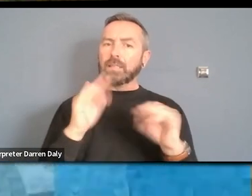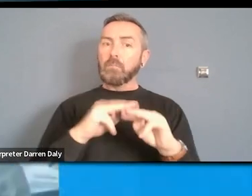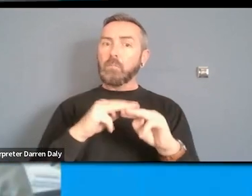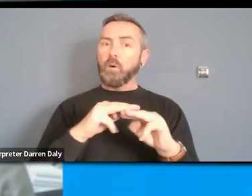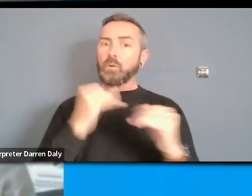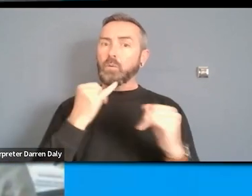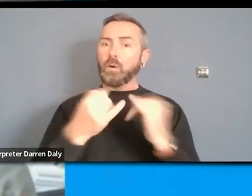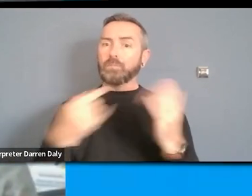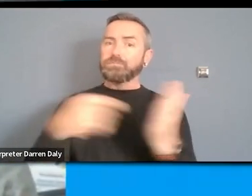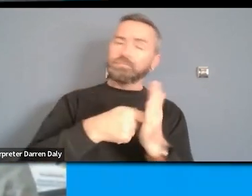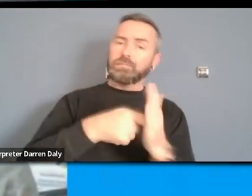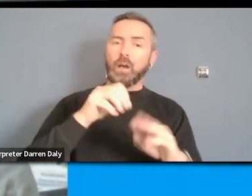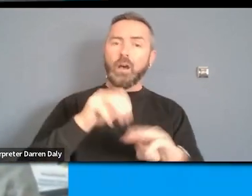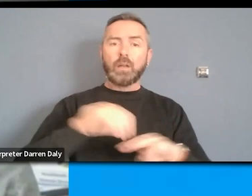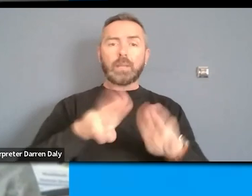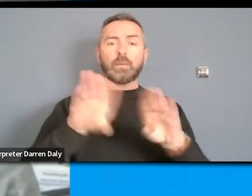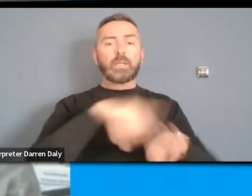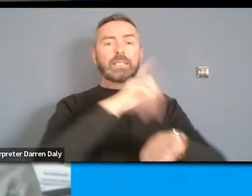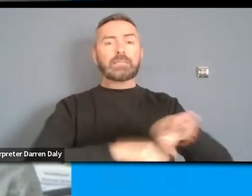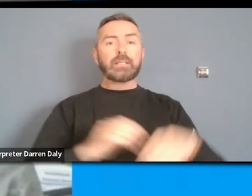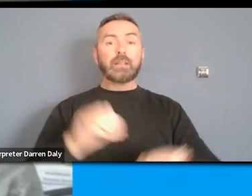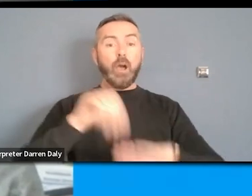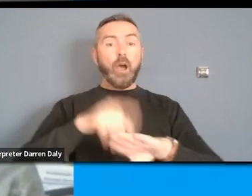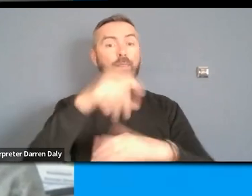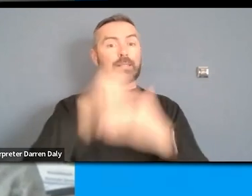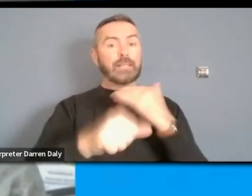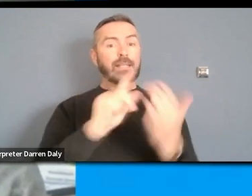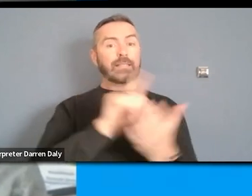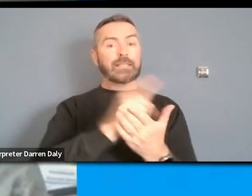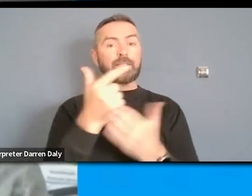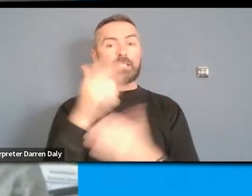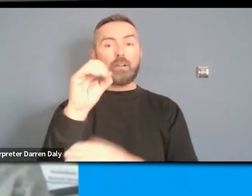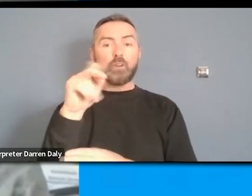On the actual day, on the 17th of October, I was invited by one of our local